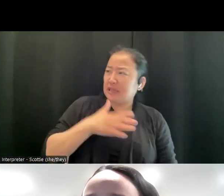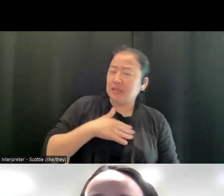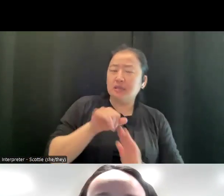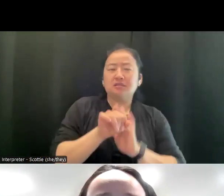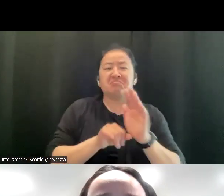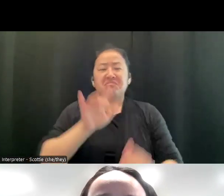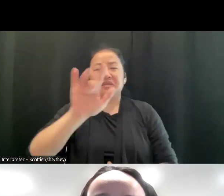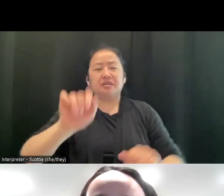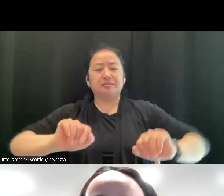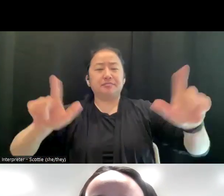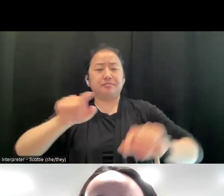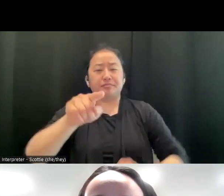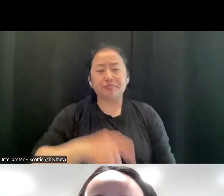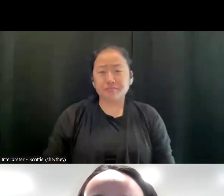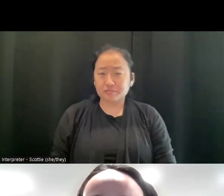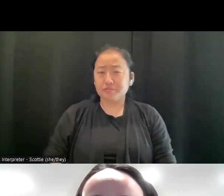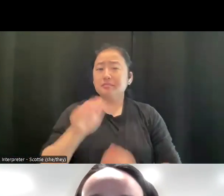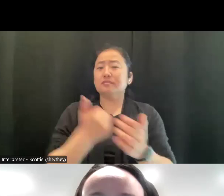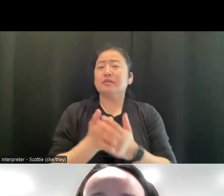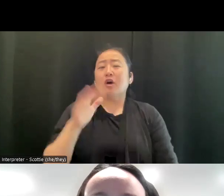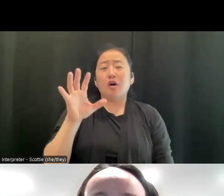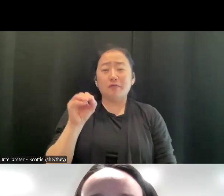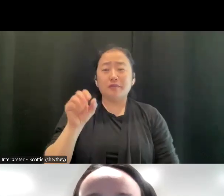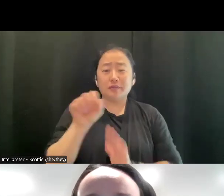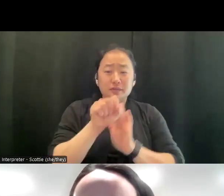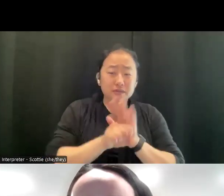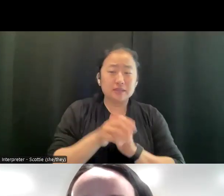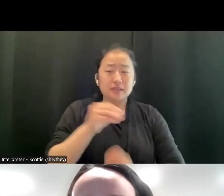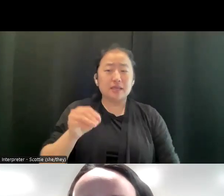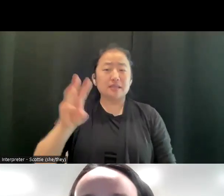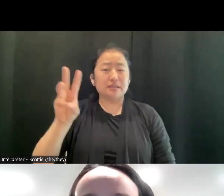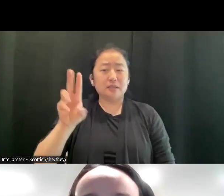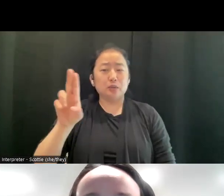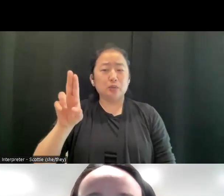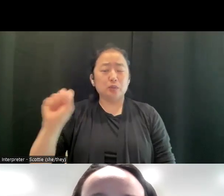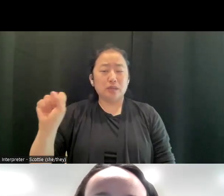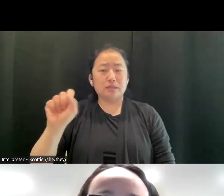50 states as well as the six U.S. territories have their own assistive technology program.